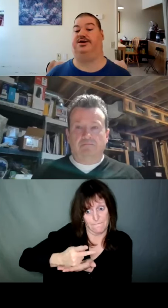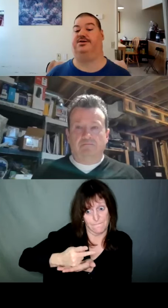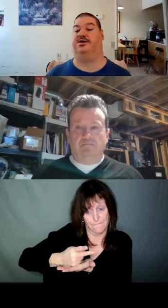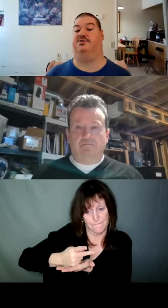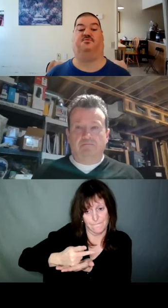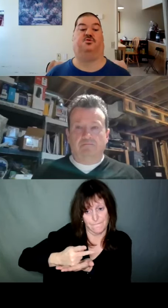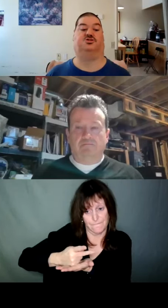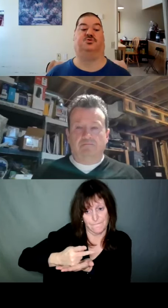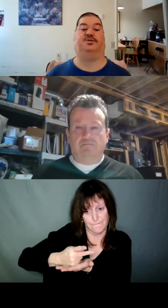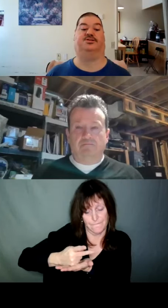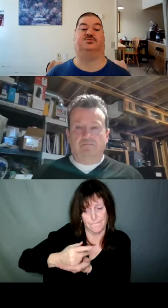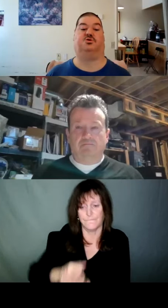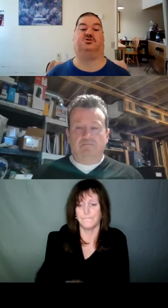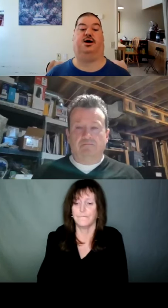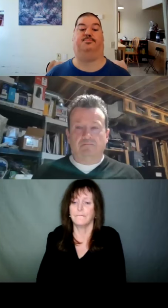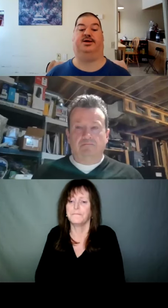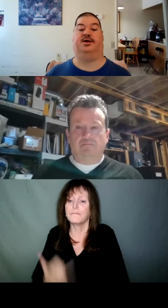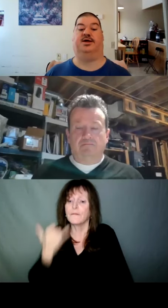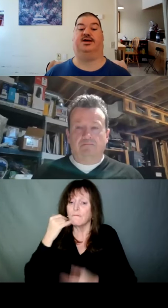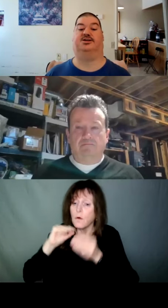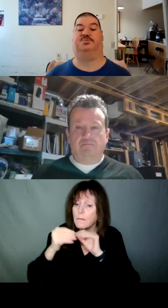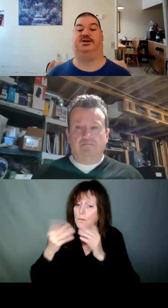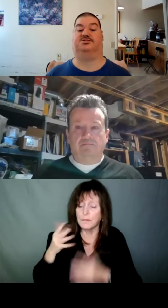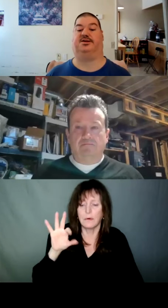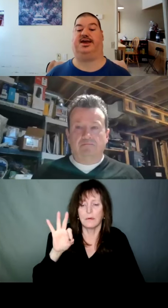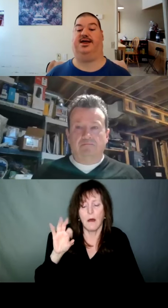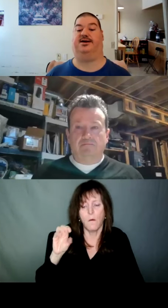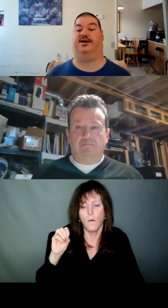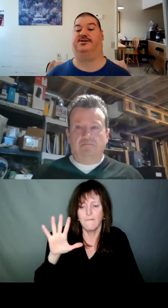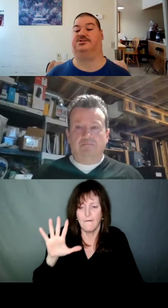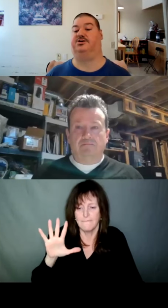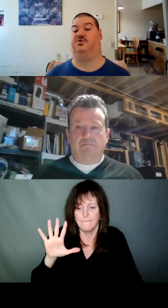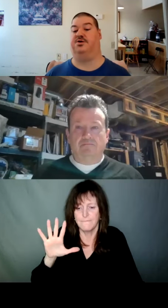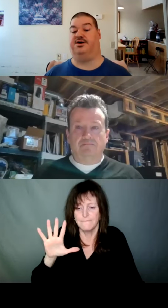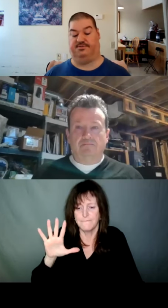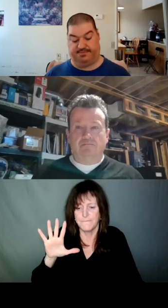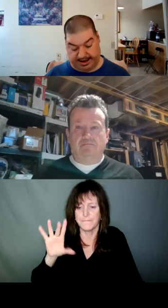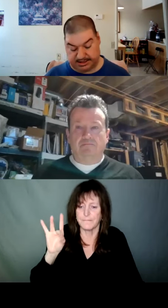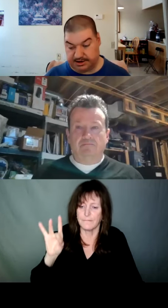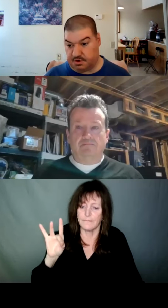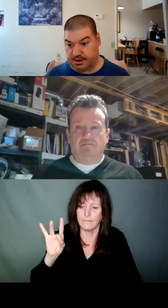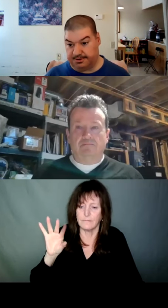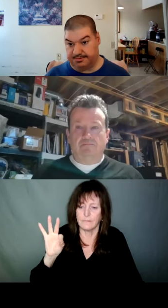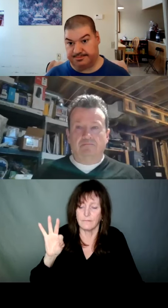or part is to be circulated without his expressed consent. His